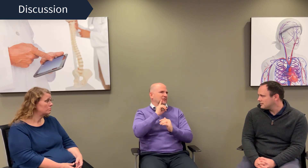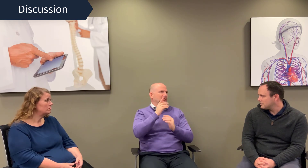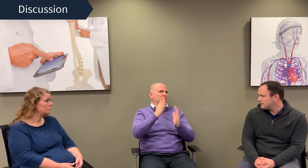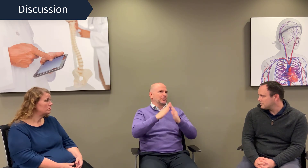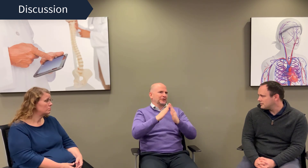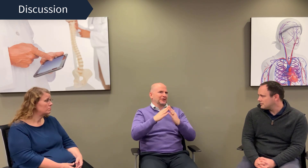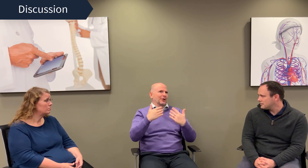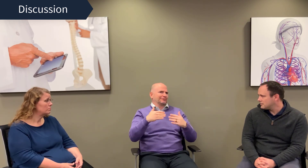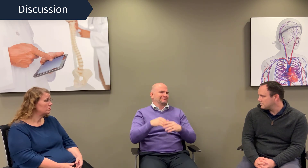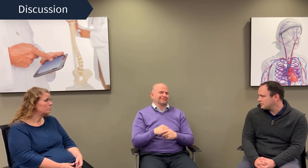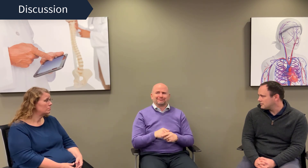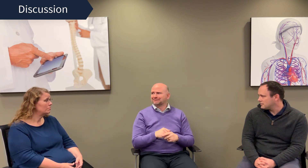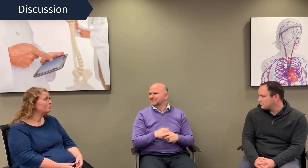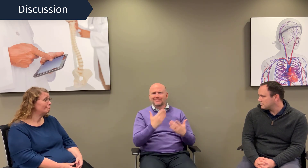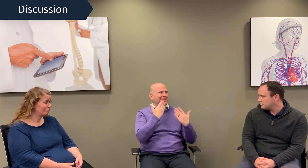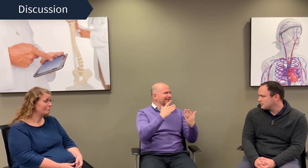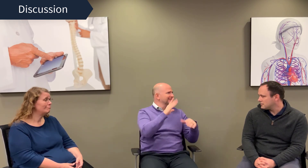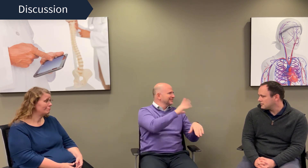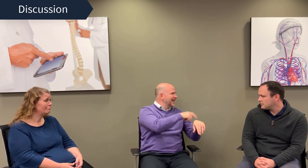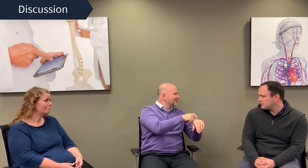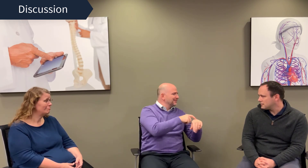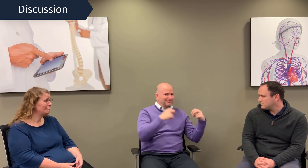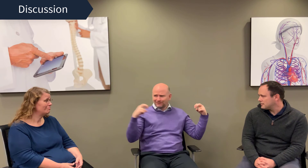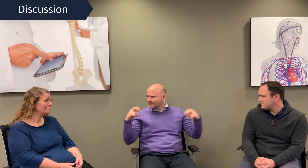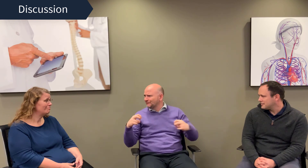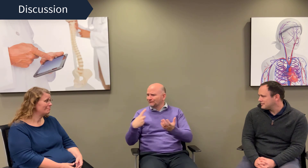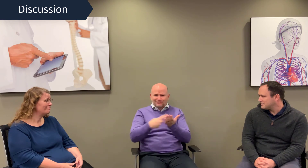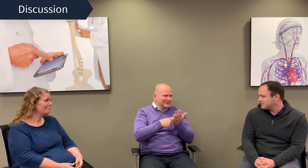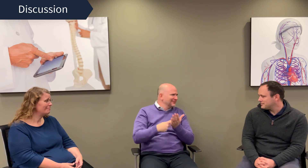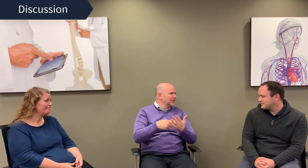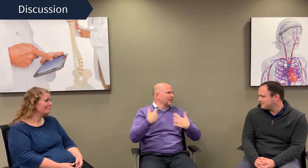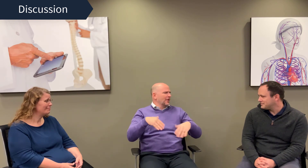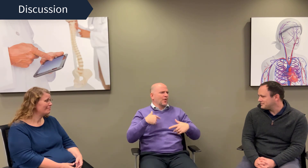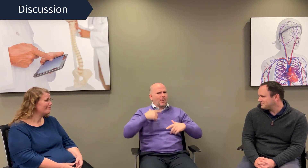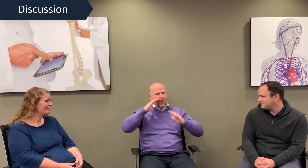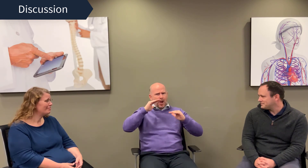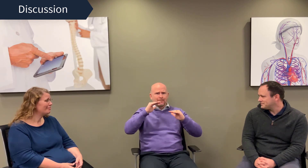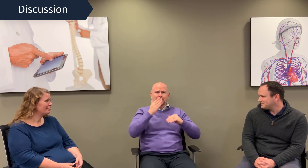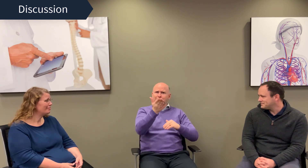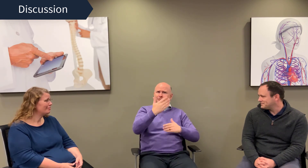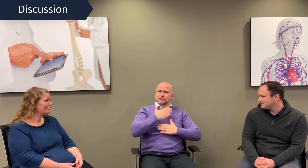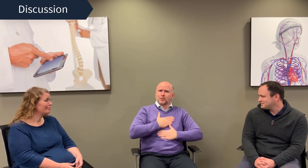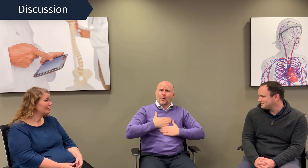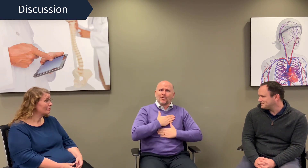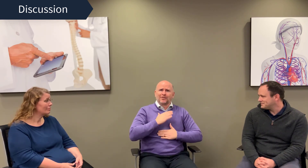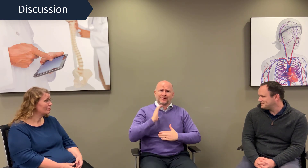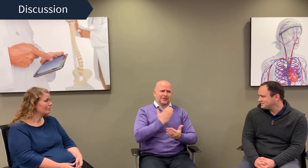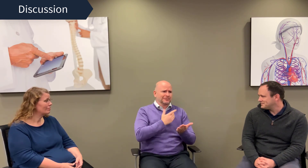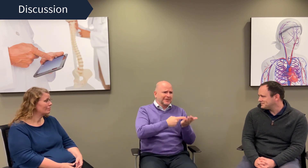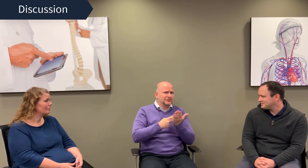within the healthcare system for the Deaf and hard of hearing community. Thank you both so much for your time, I hope you all enjoyed the comments